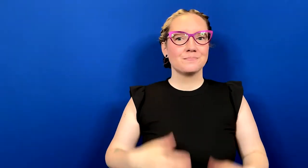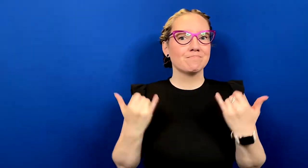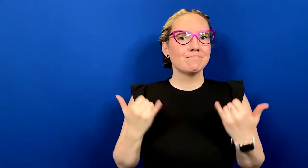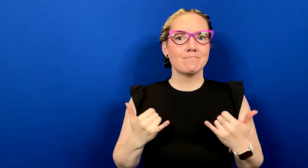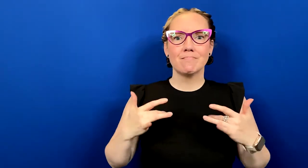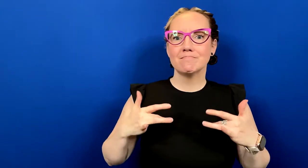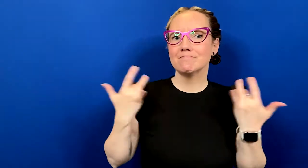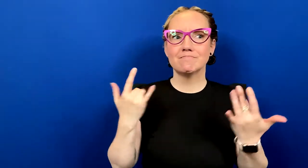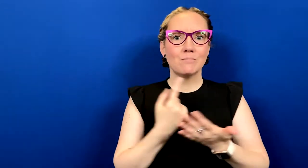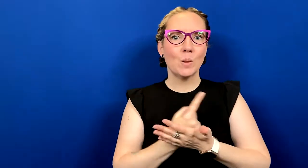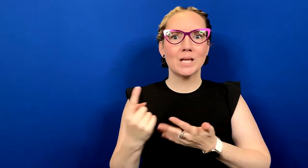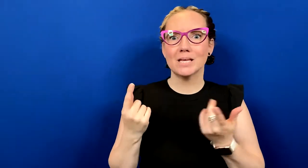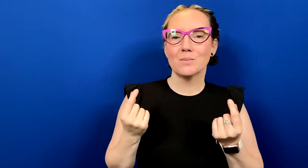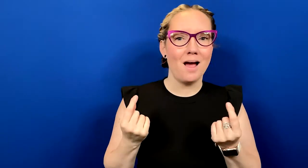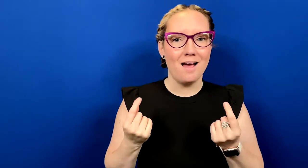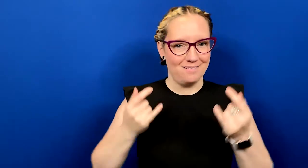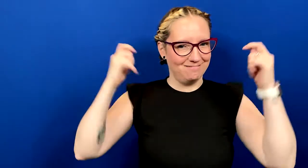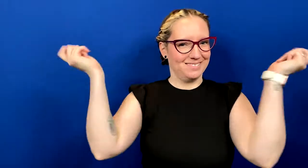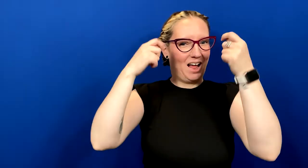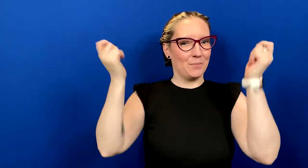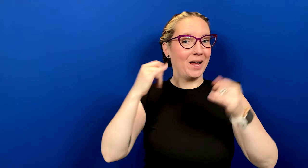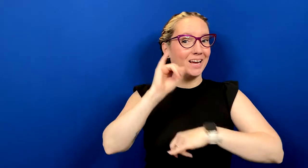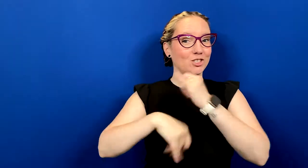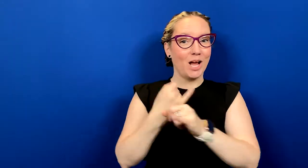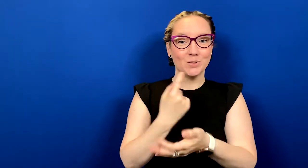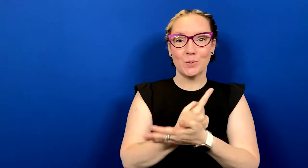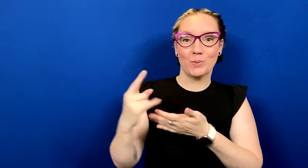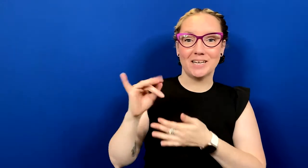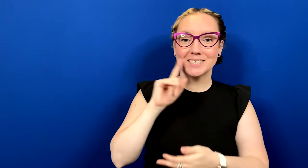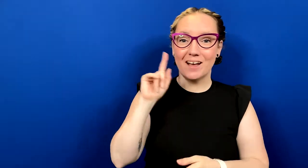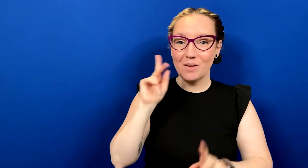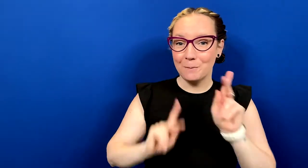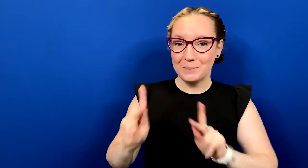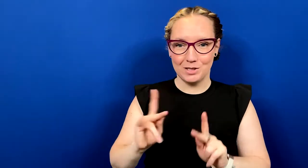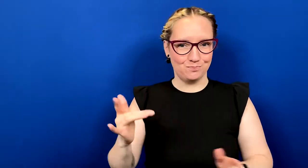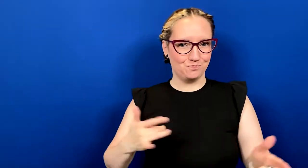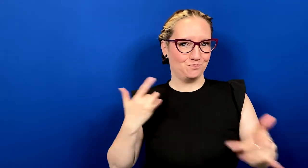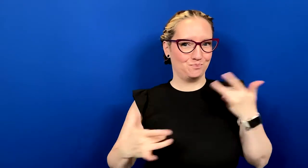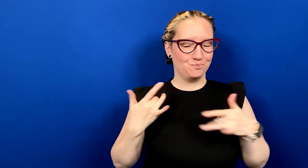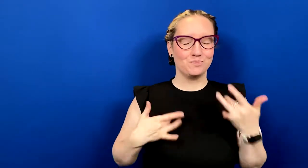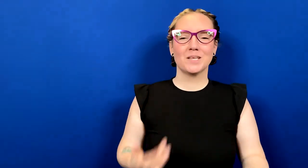This week, we're celebrating International Week of Deaf People. Very exciting!